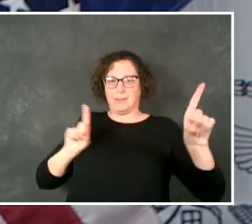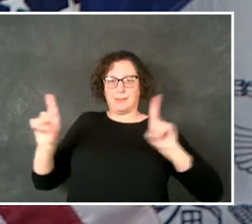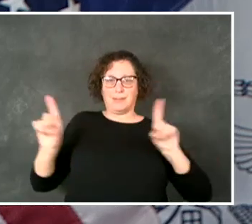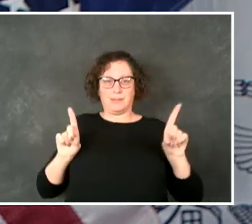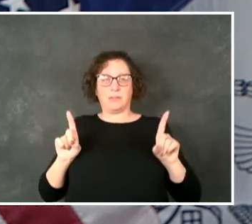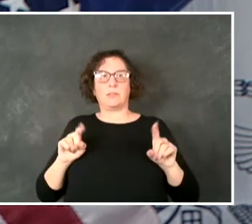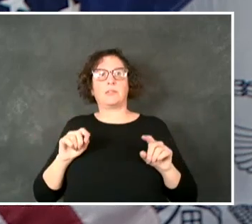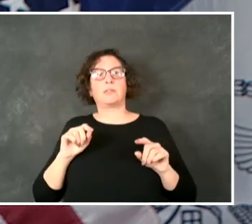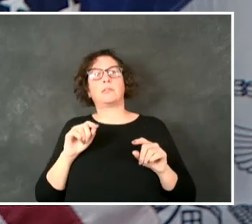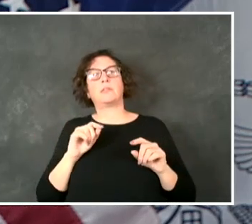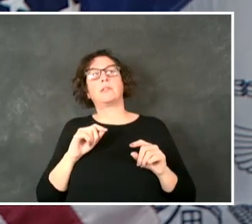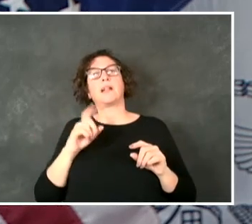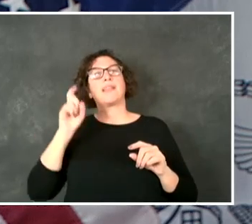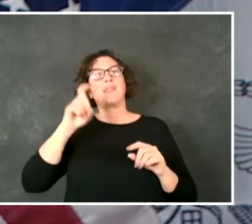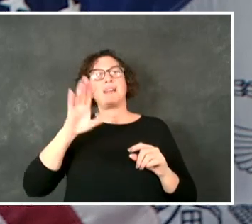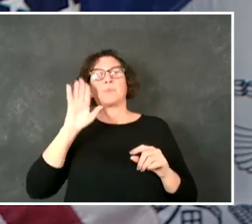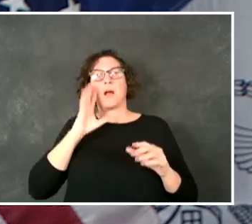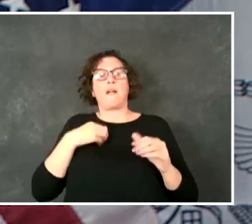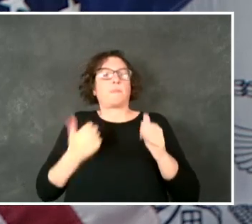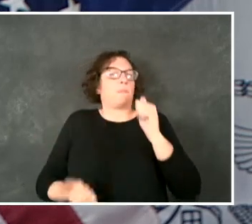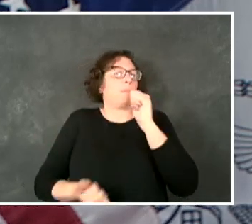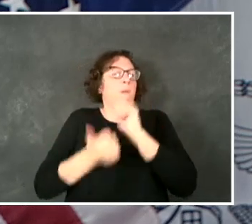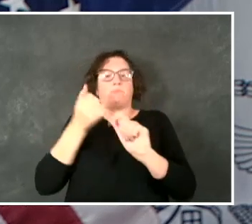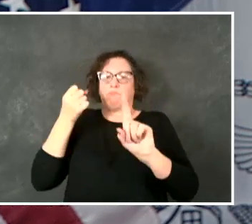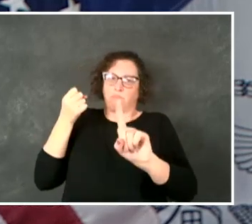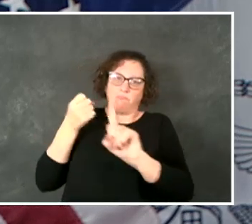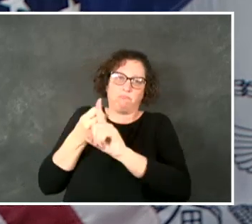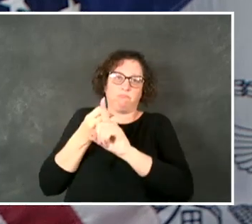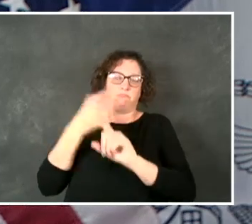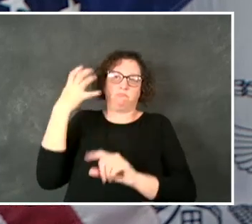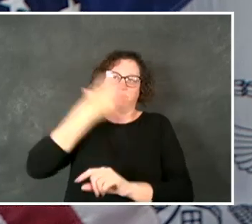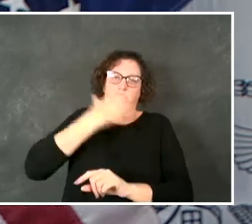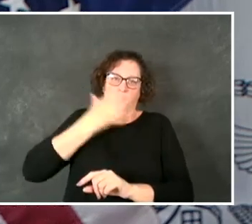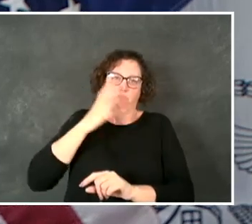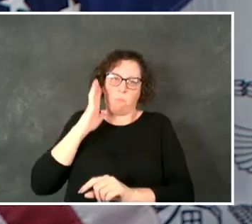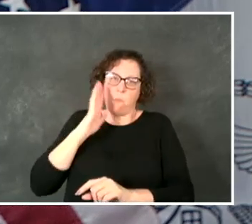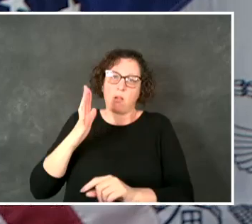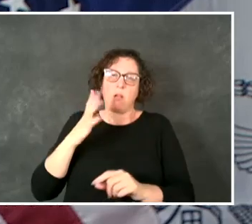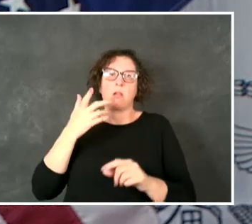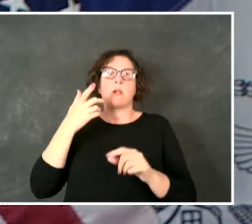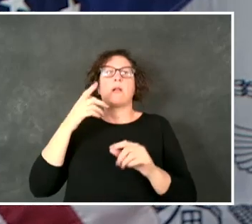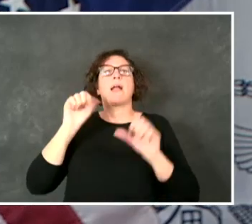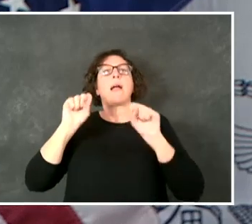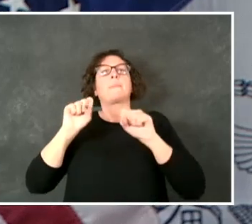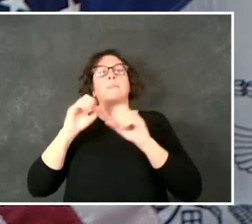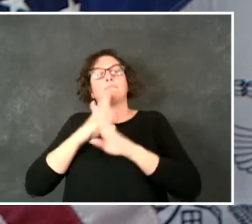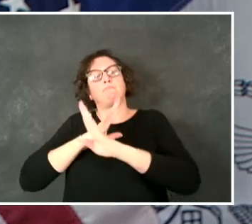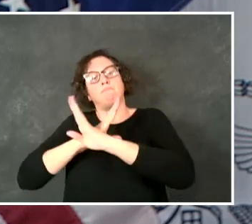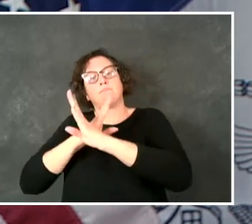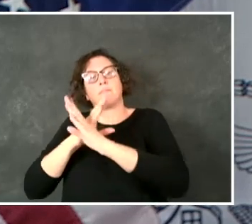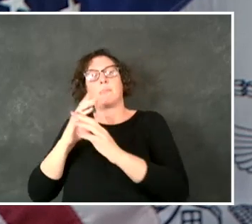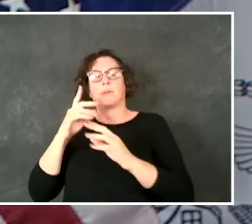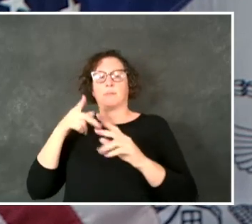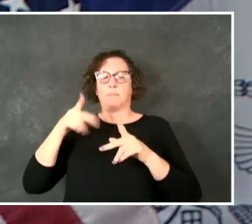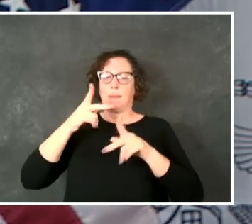SEEING THAT ON A FEWIC NE DAYS WE'VE HAD. THAT'S ABOUT MAXIMIZING THE IMPACT TO PROTECT